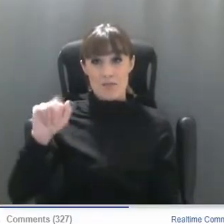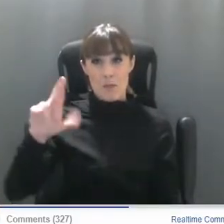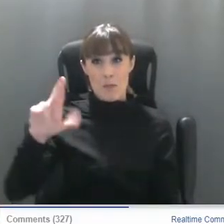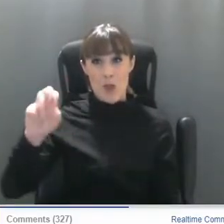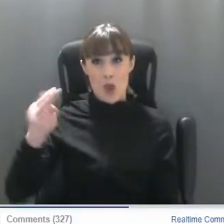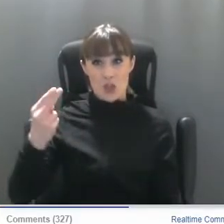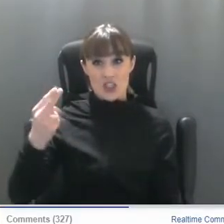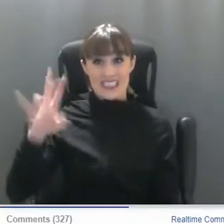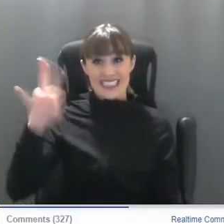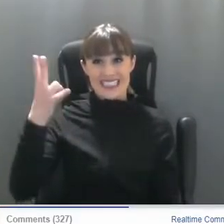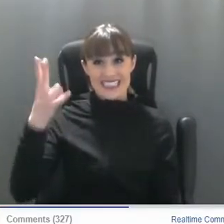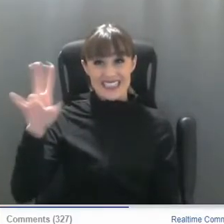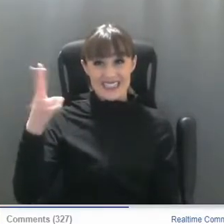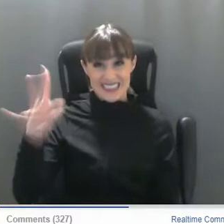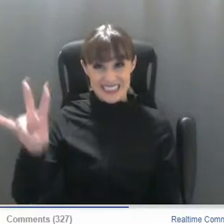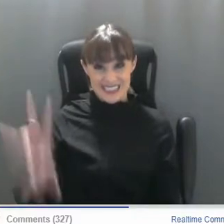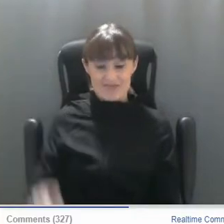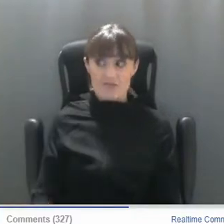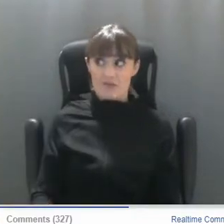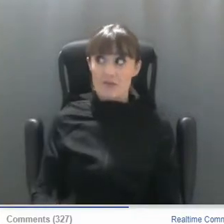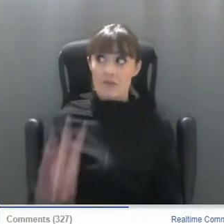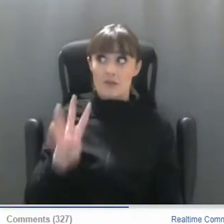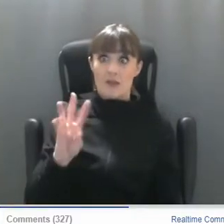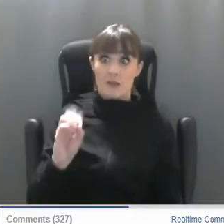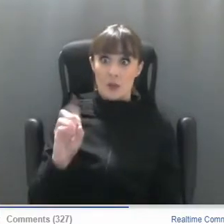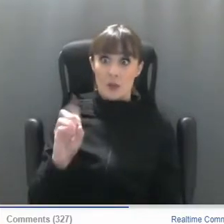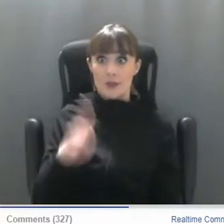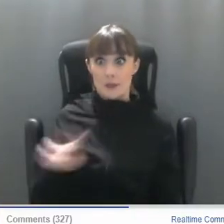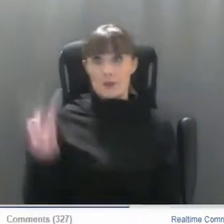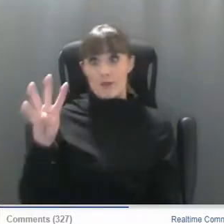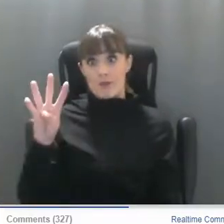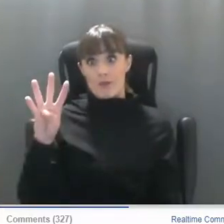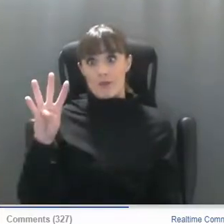zoo. And so, to not have that revenue- especially right when our season would